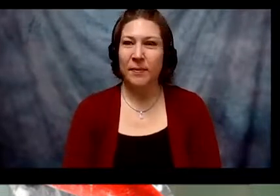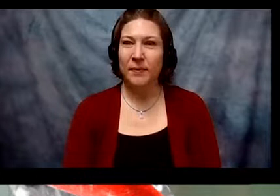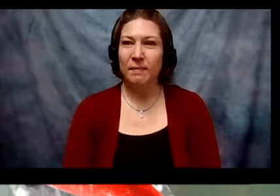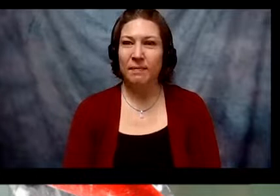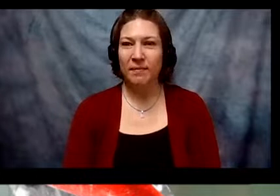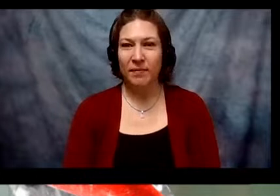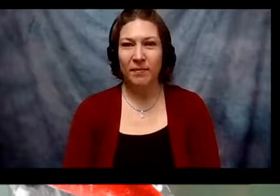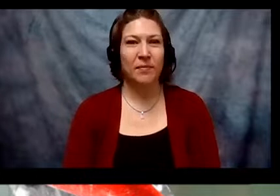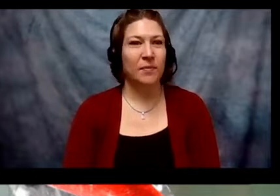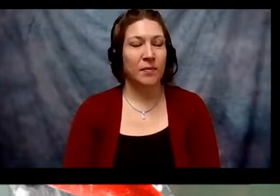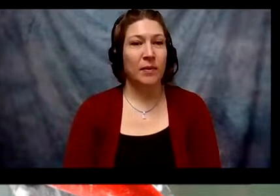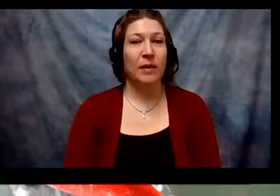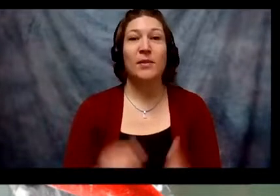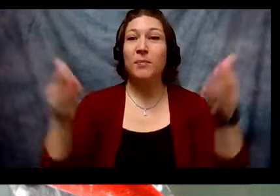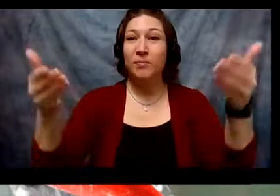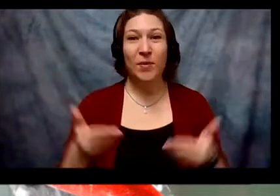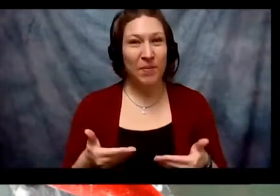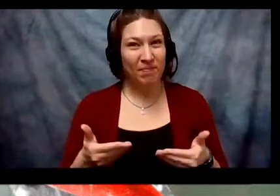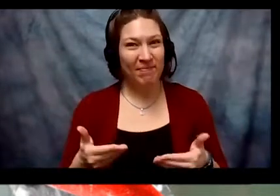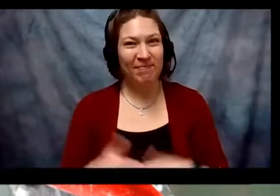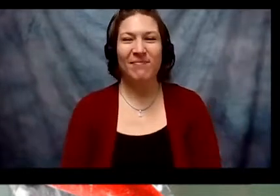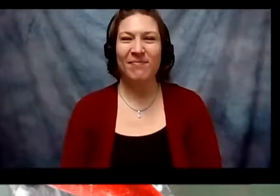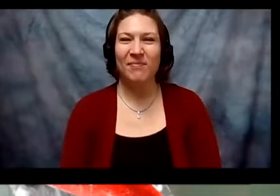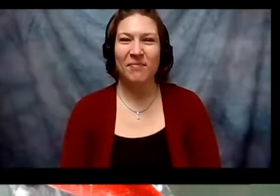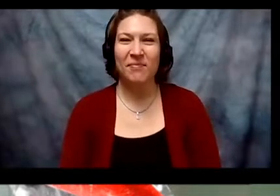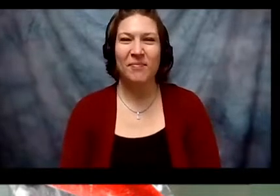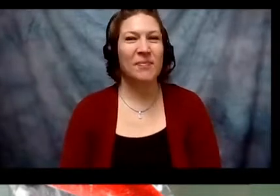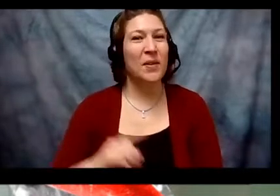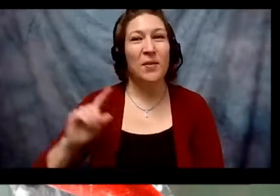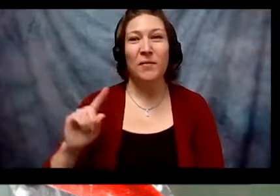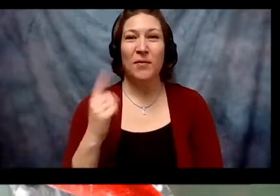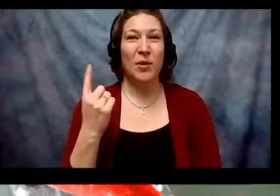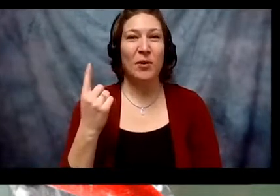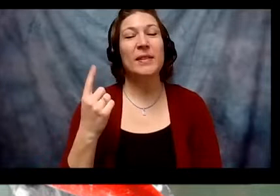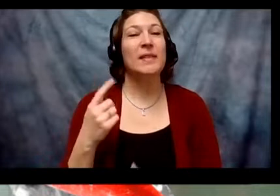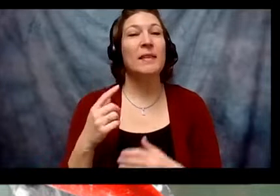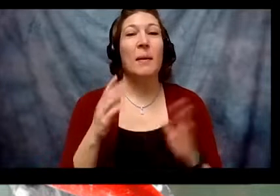Welcome everyone to the first five planned workshops